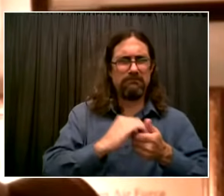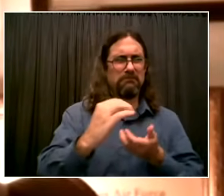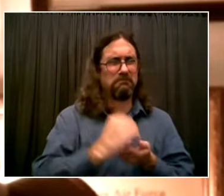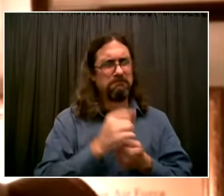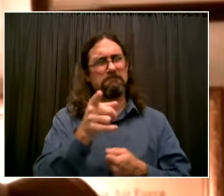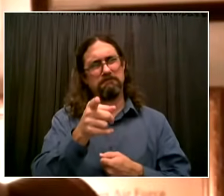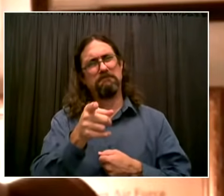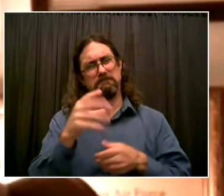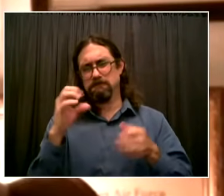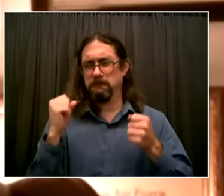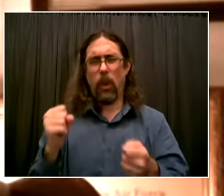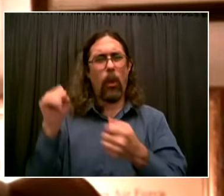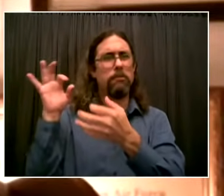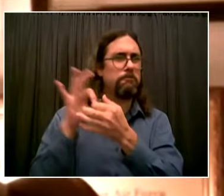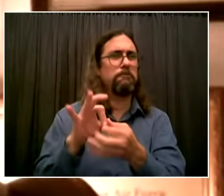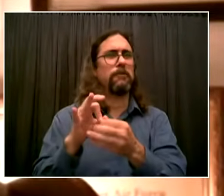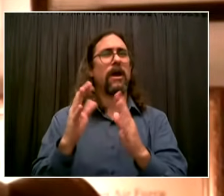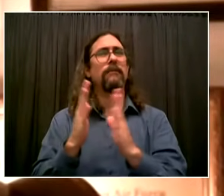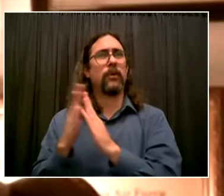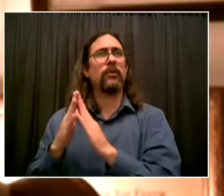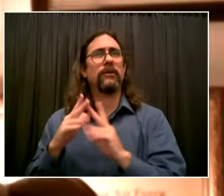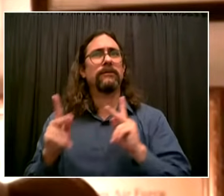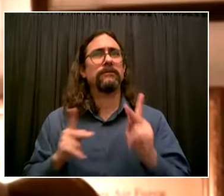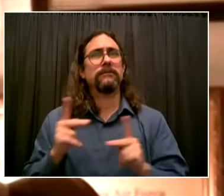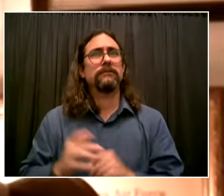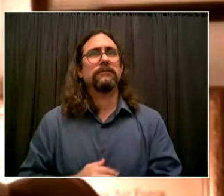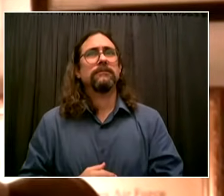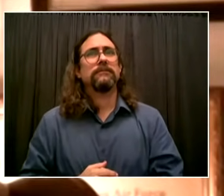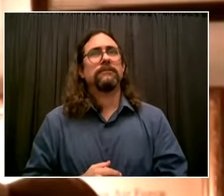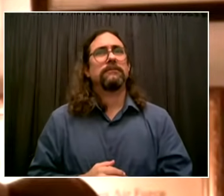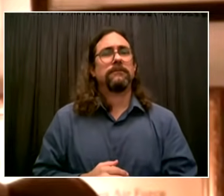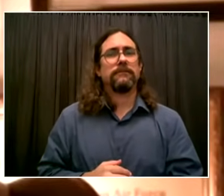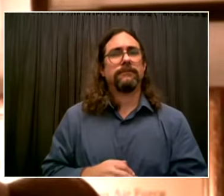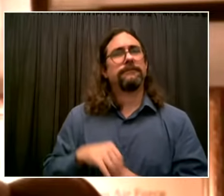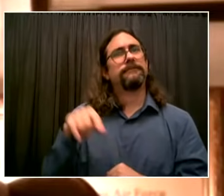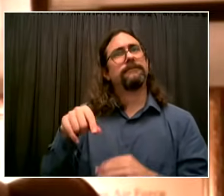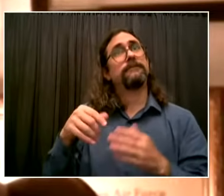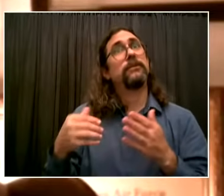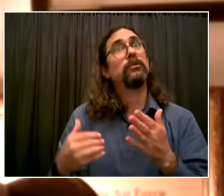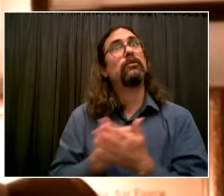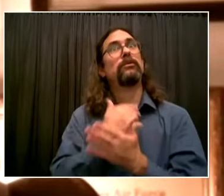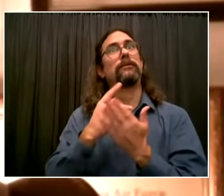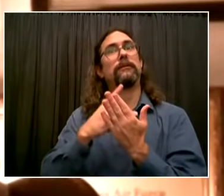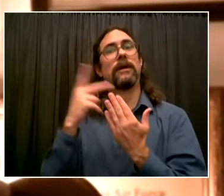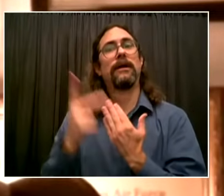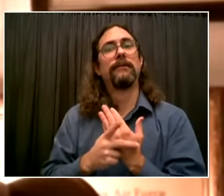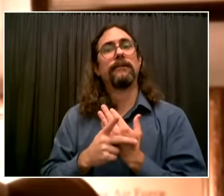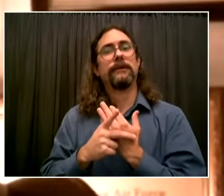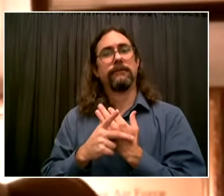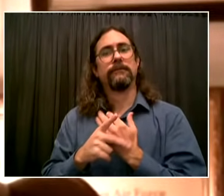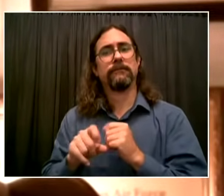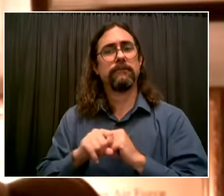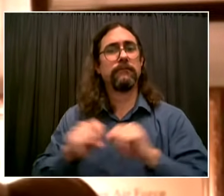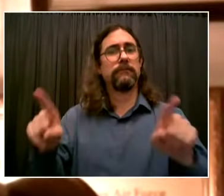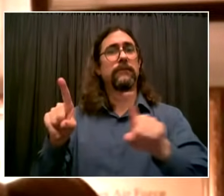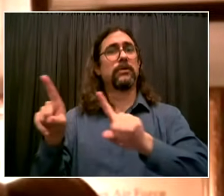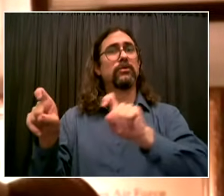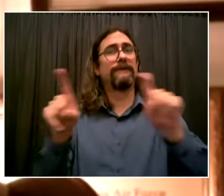ON IT. IN RELATIONS TO WHAT YOU'RE DOING, DEVELOPING THIS NEW PROGRAM ALONG WITH CHIEF HOLMES,